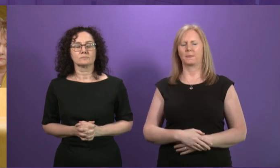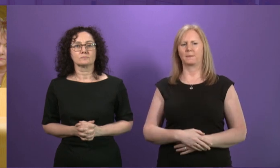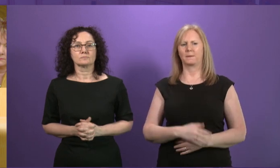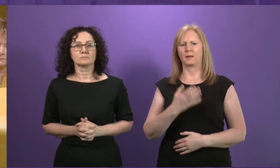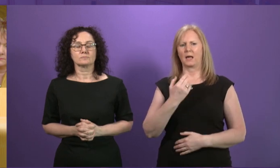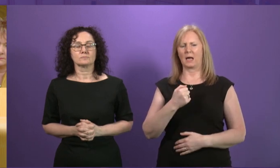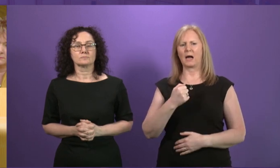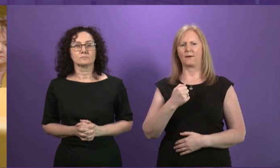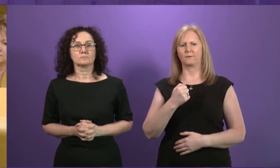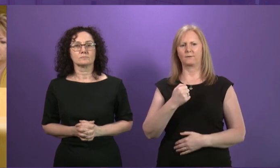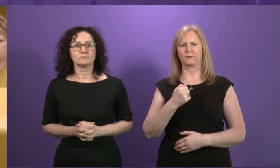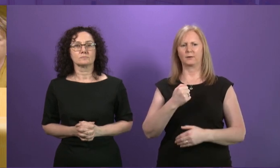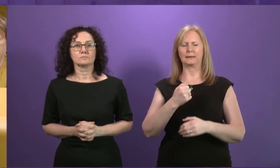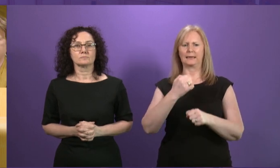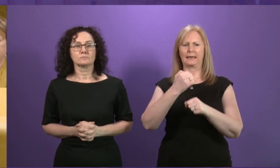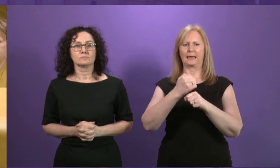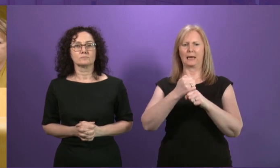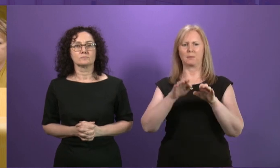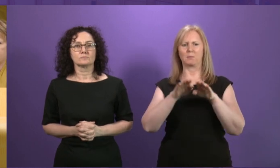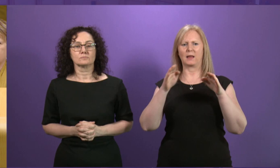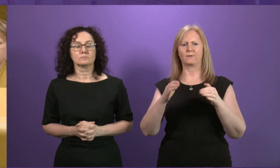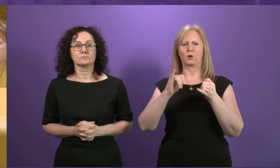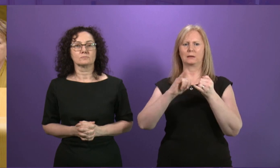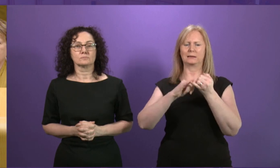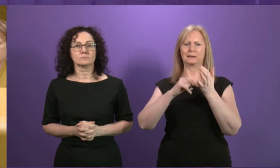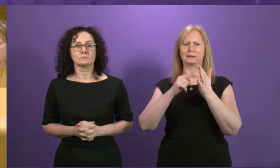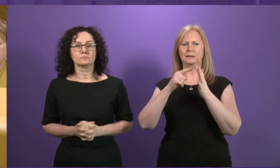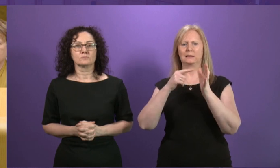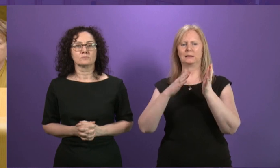platform Steam has decided not to distribute and sell the game,